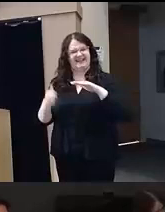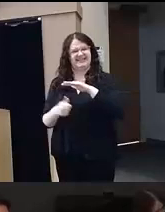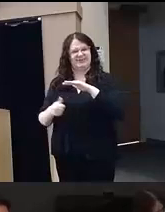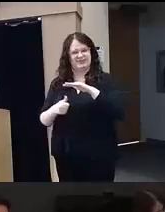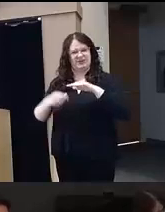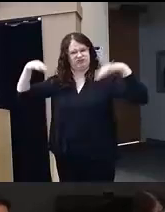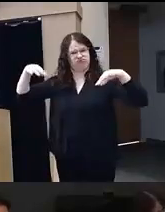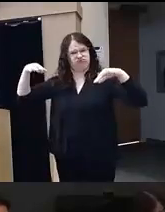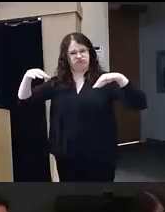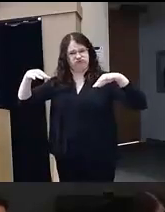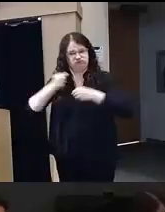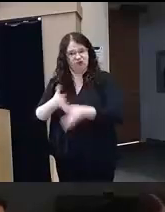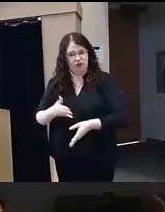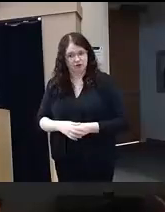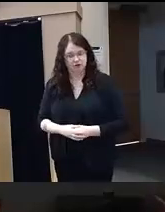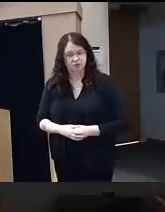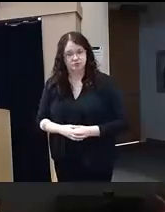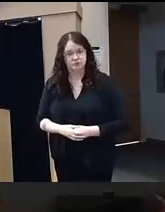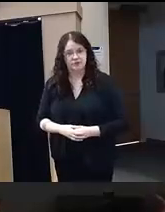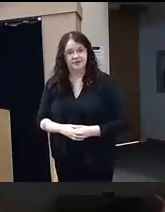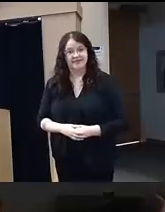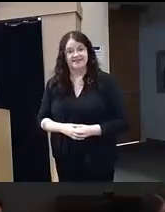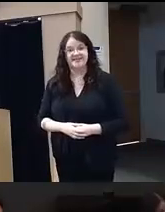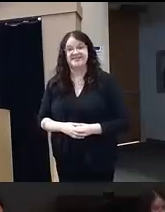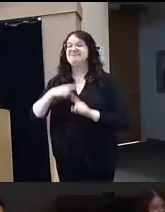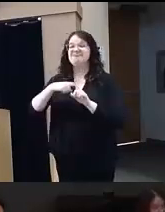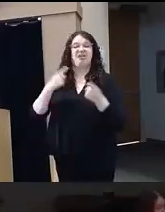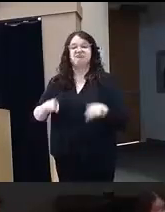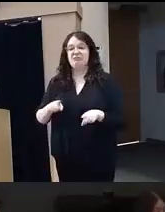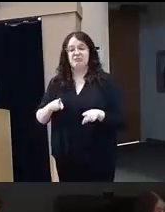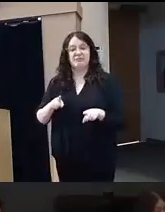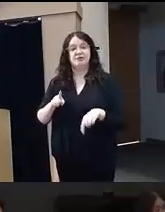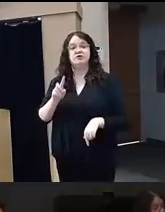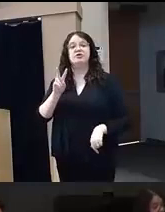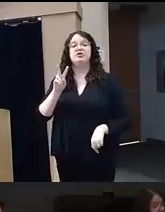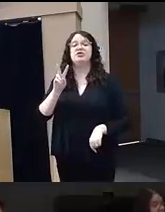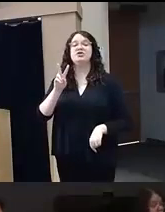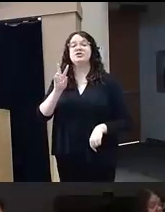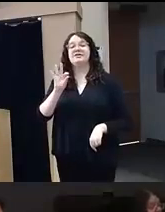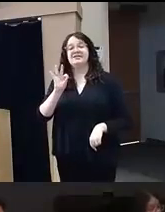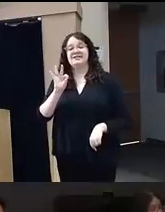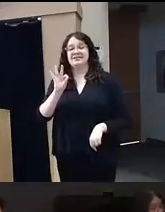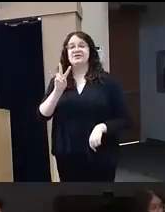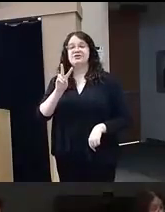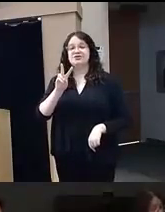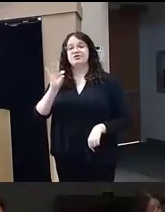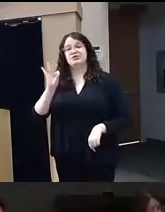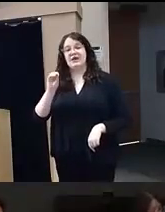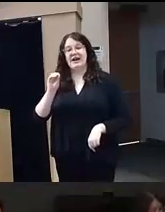and uh and and additionally flooded uh 290 200 sorry it's 290 200 not 392